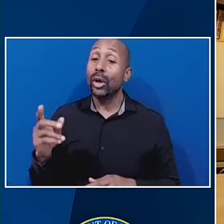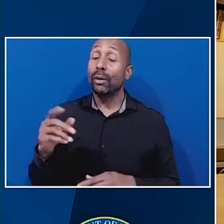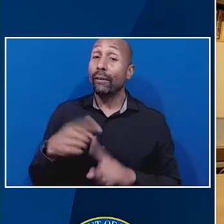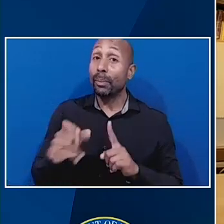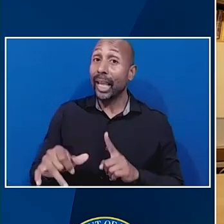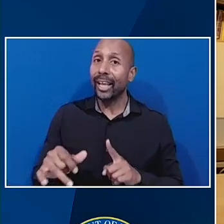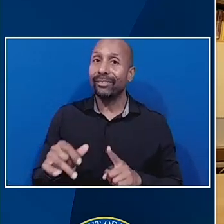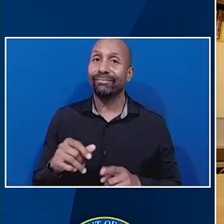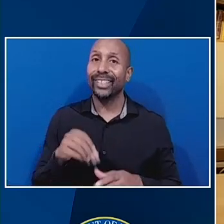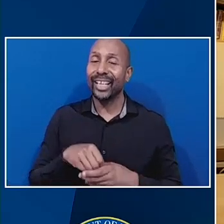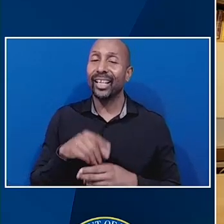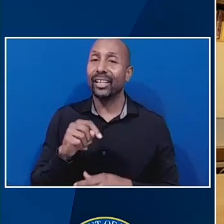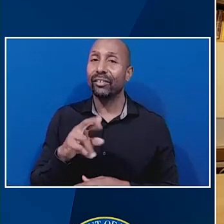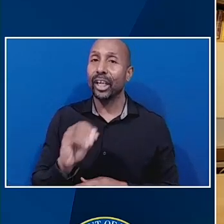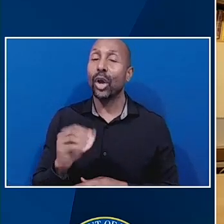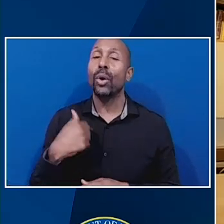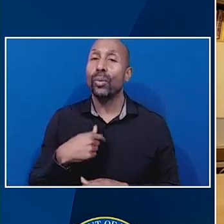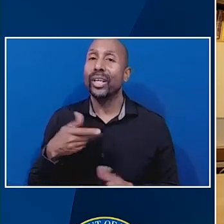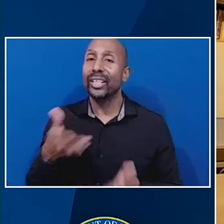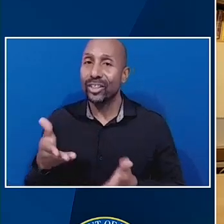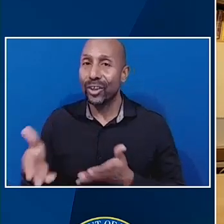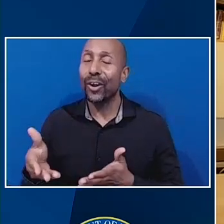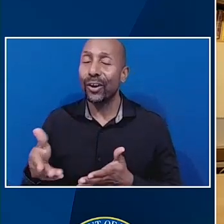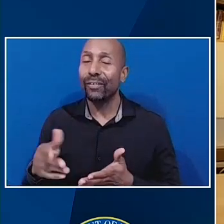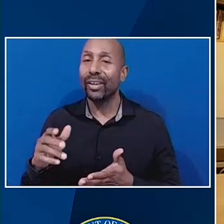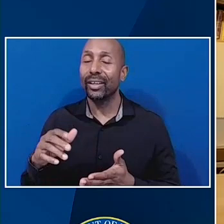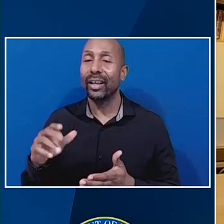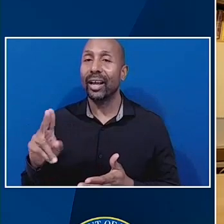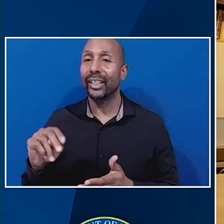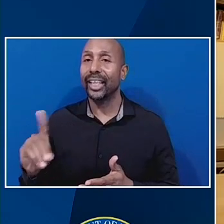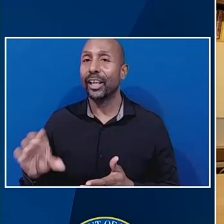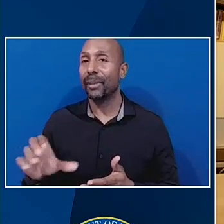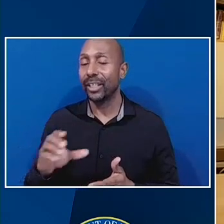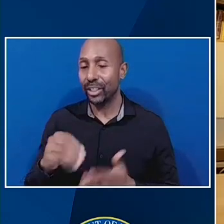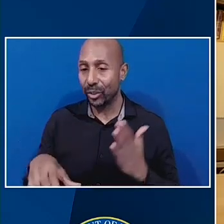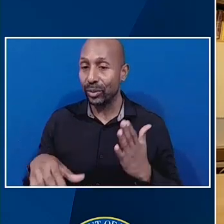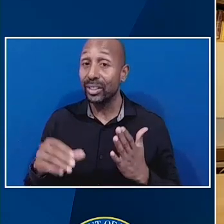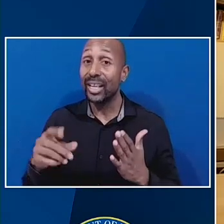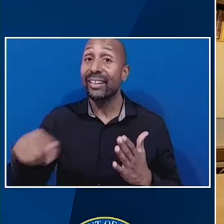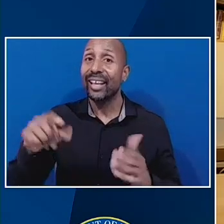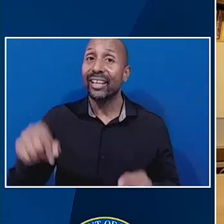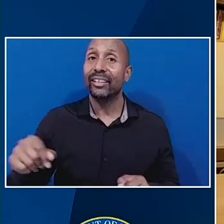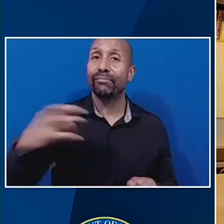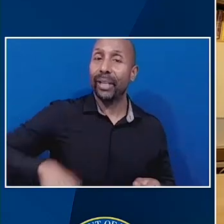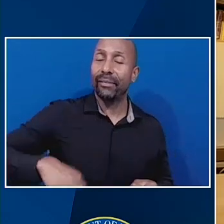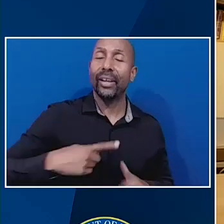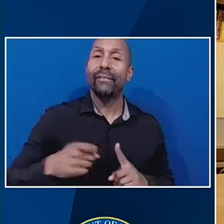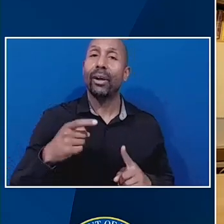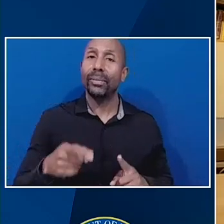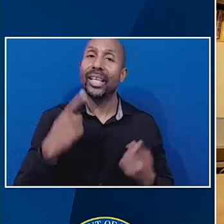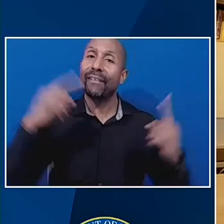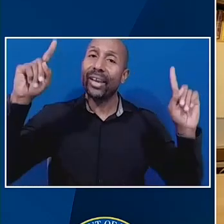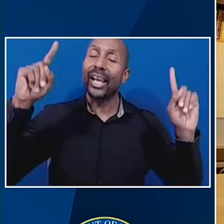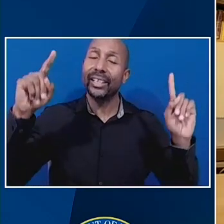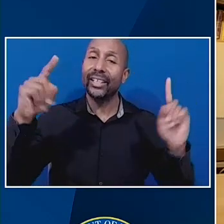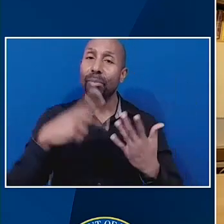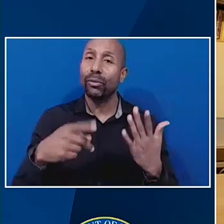benefited from the high level of effectiveness of these programs. The Office of Pre-College programs' E3